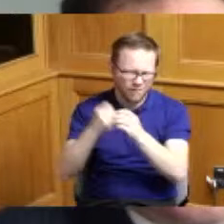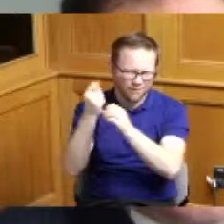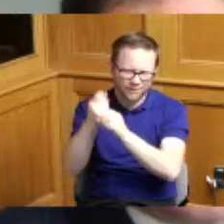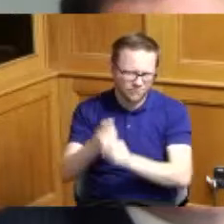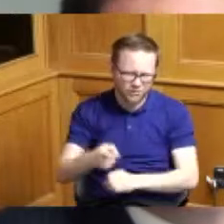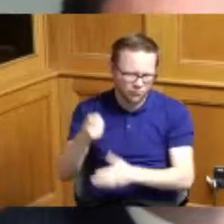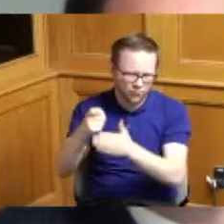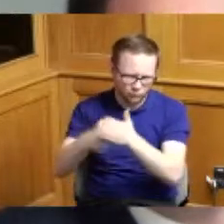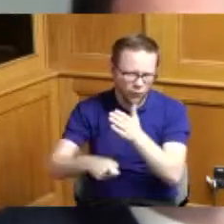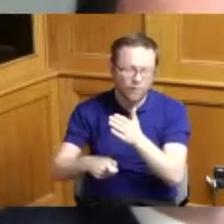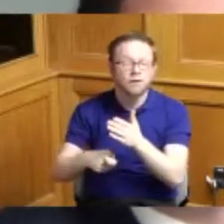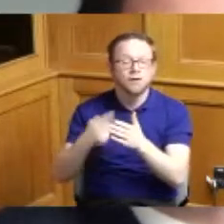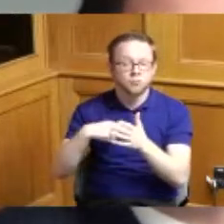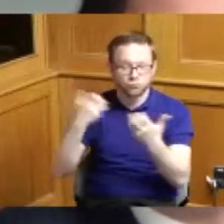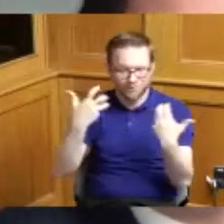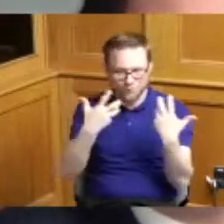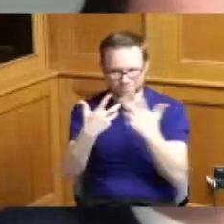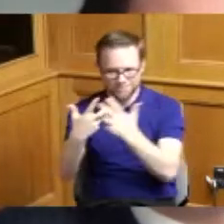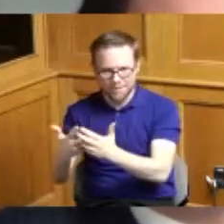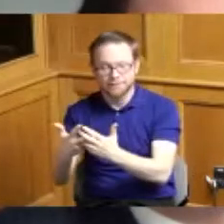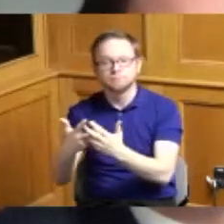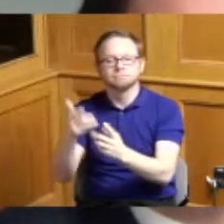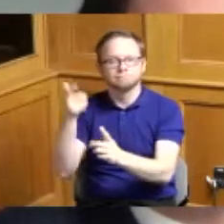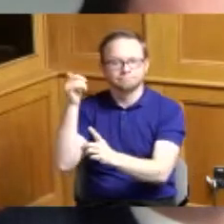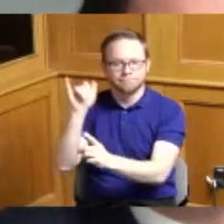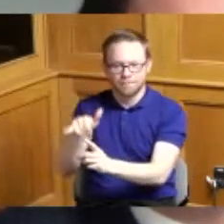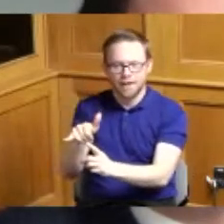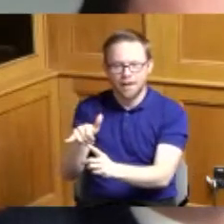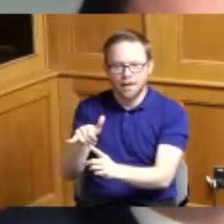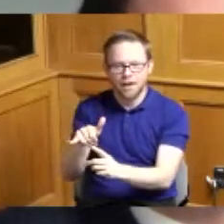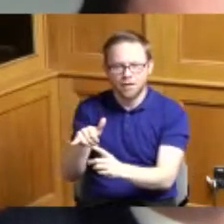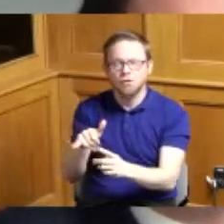and reasonably associated with the attraction of of other events such as